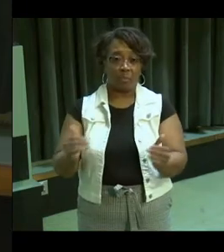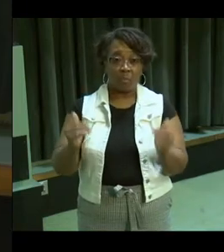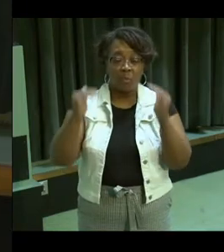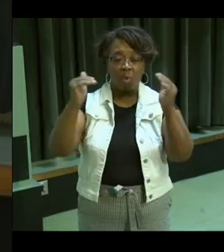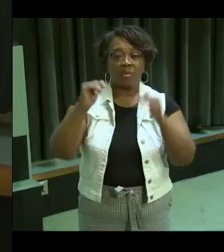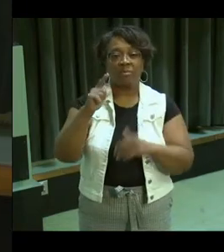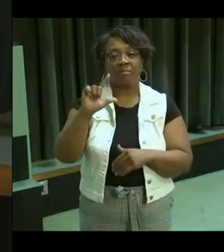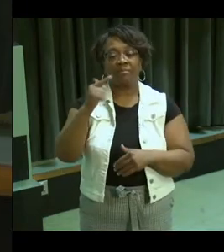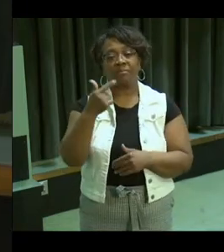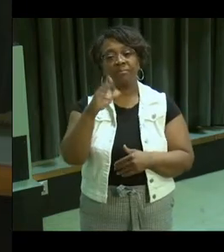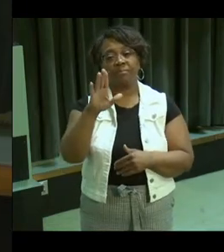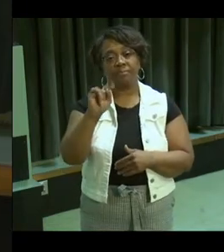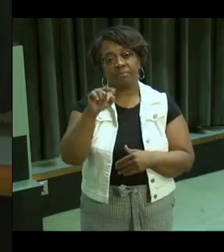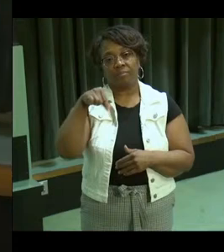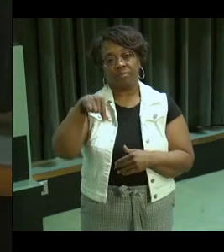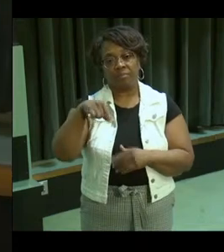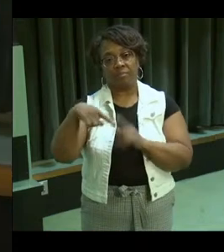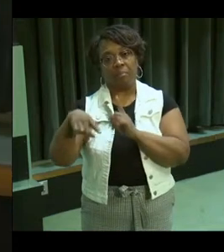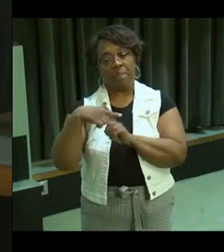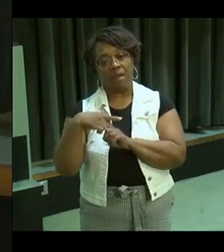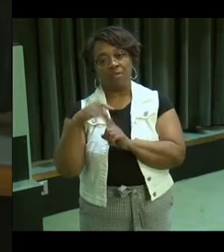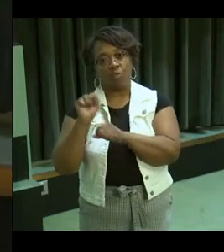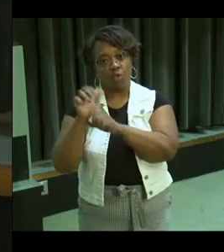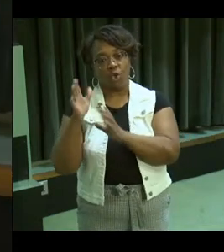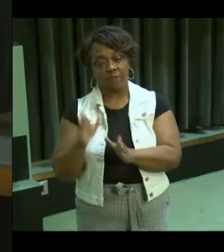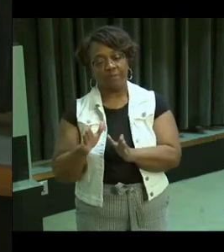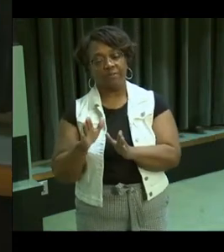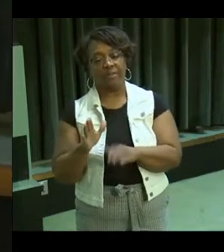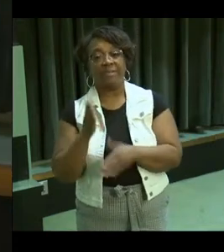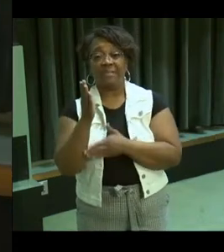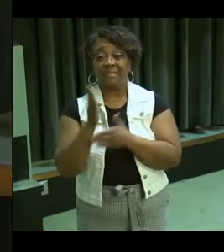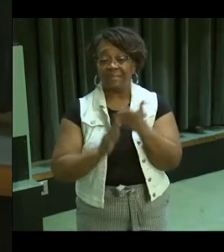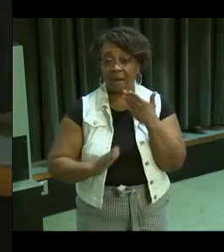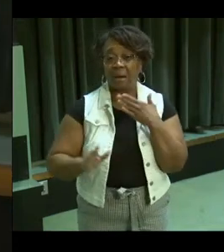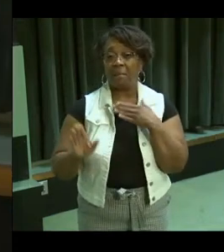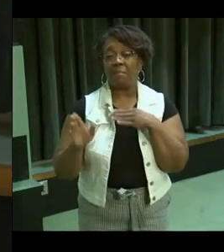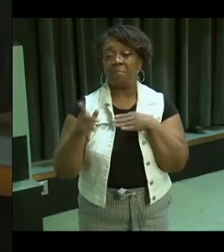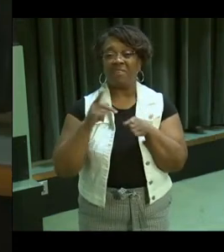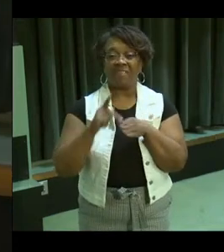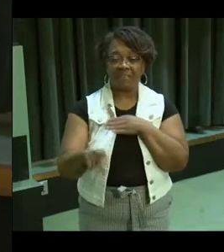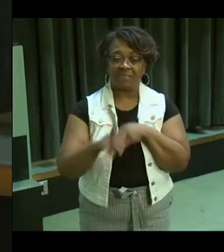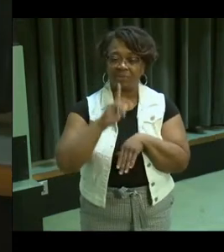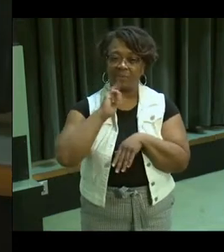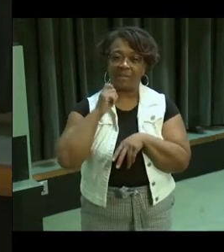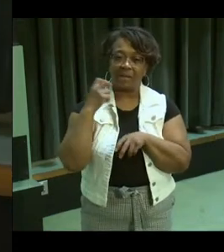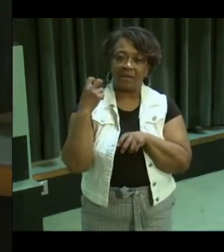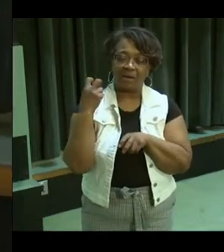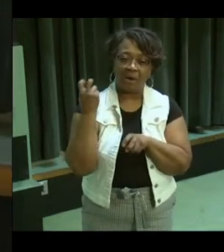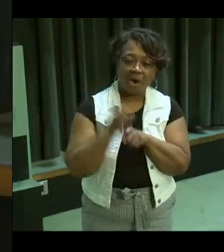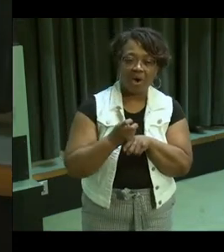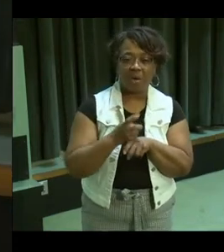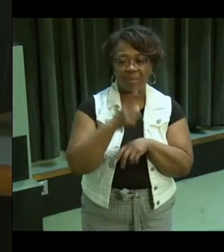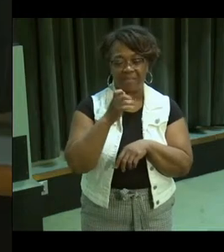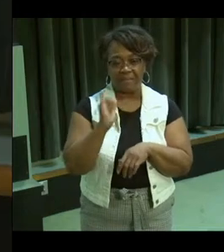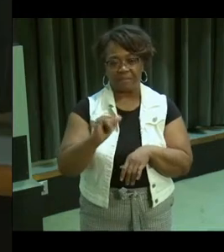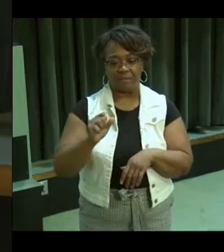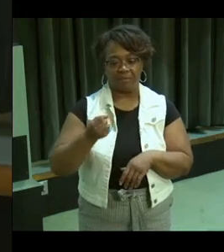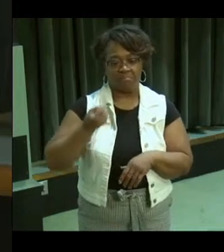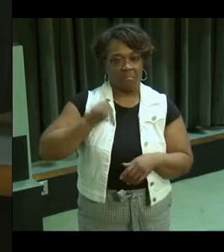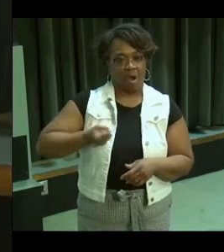workers, and I it's in some